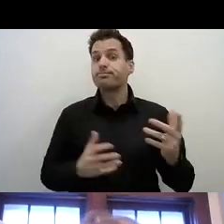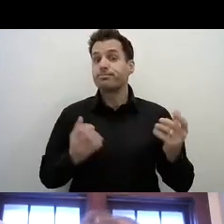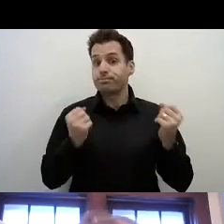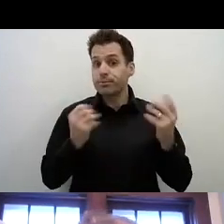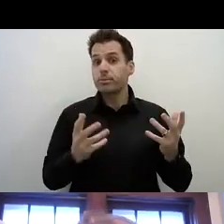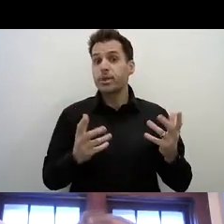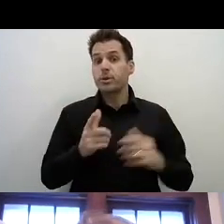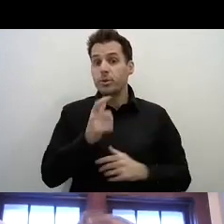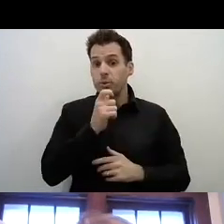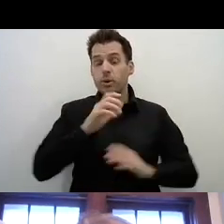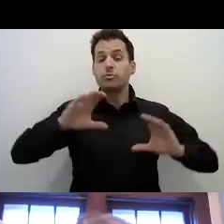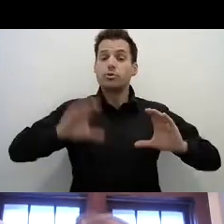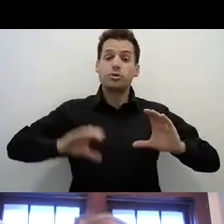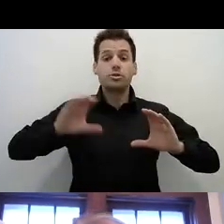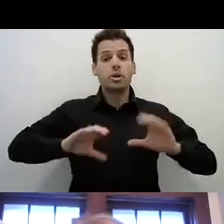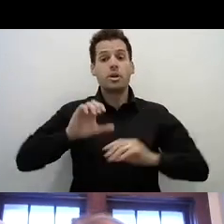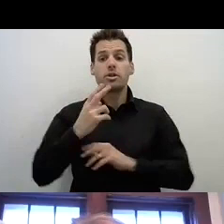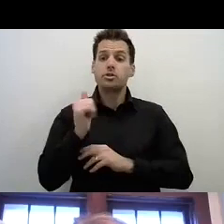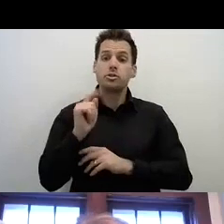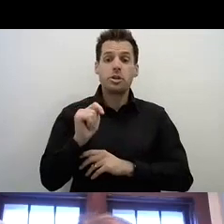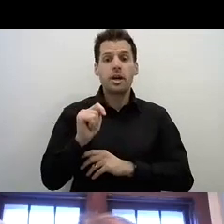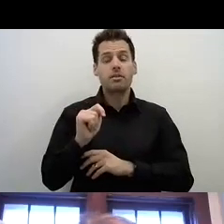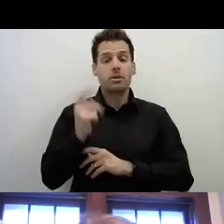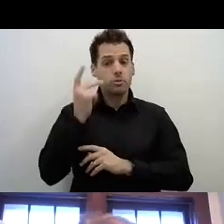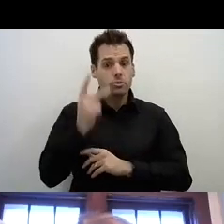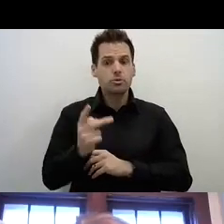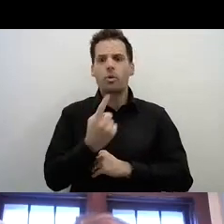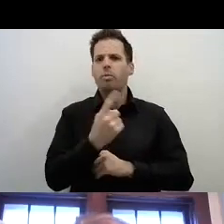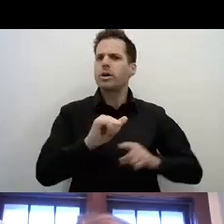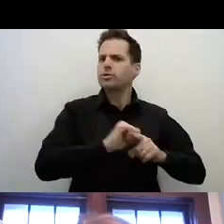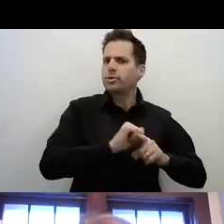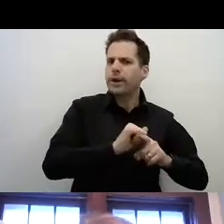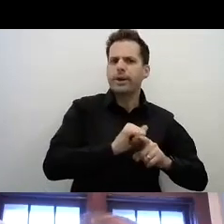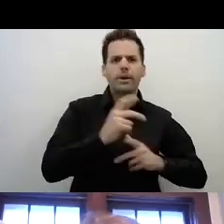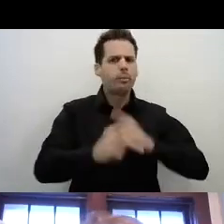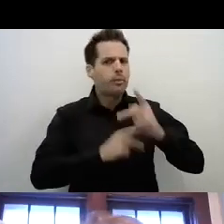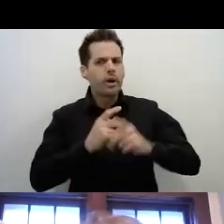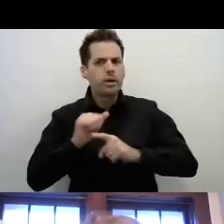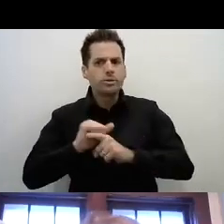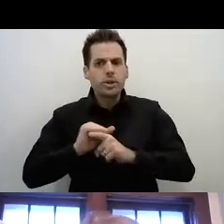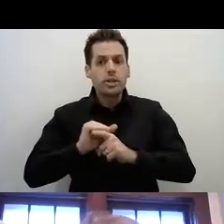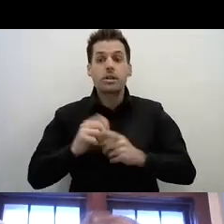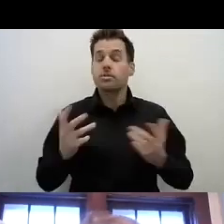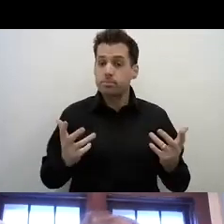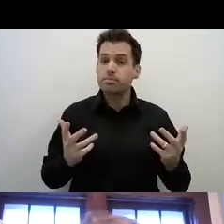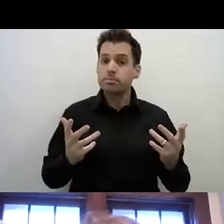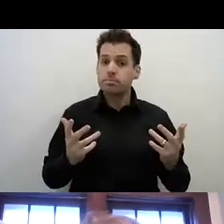chats i i saw a conversation about about training and what training the reason why the manitoba